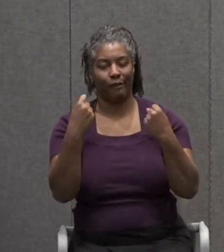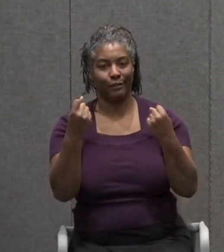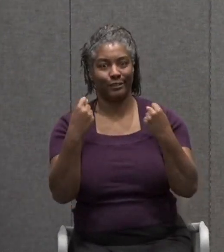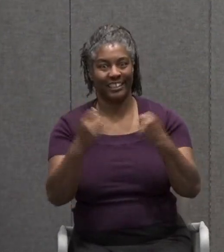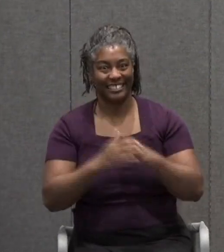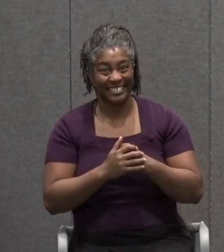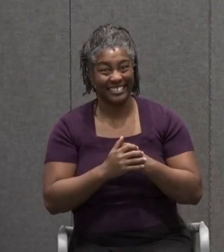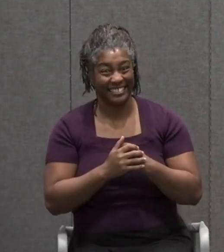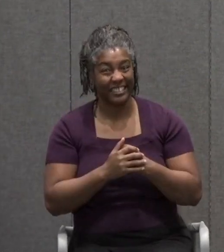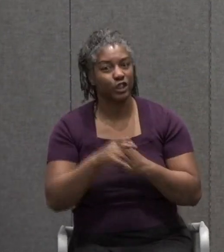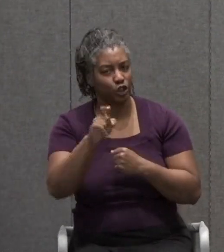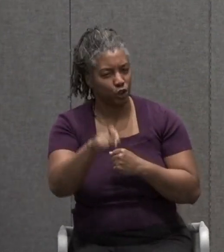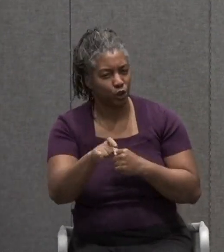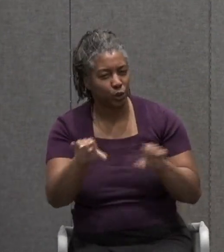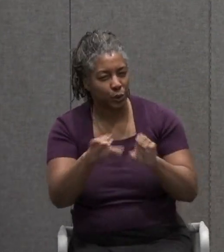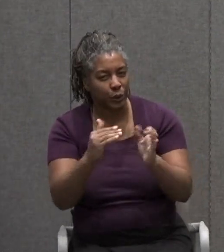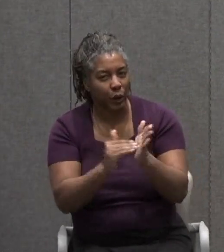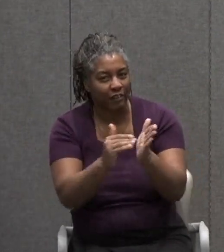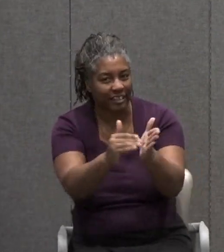I think it's time for another song.